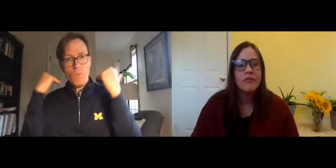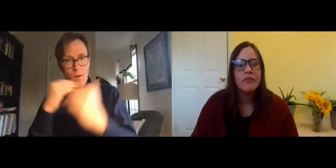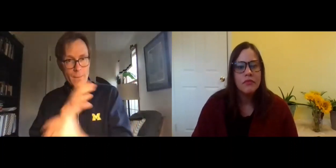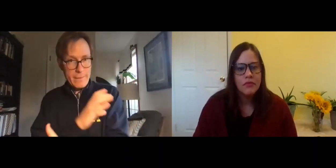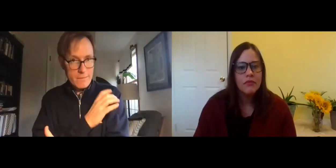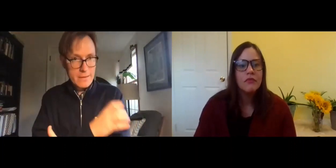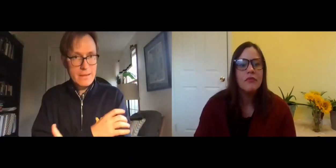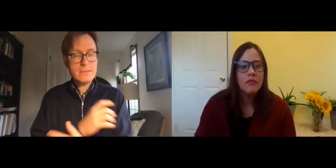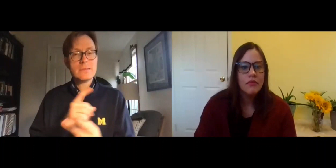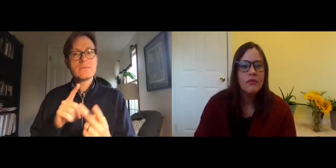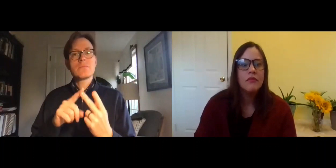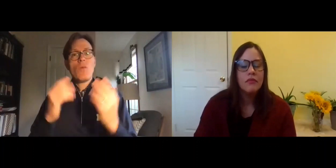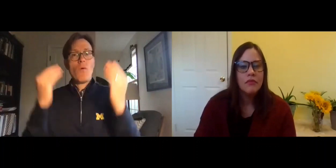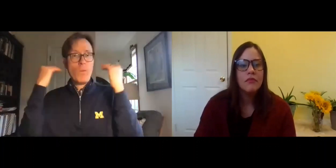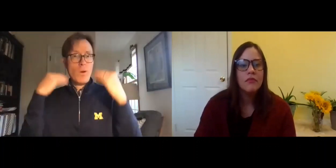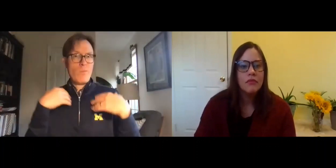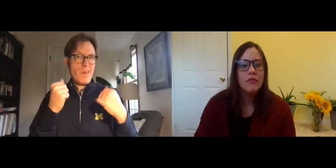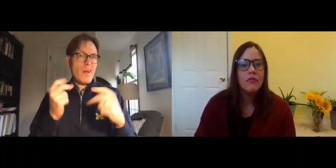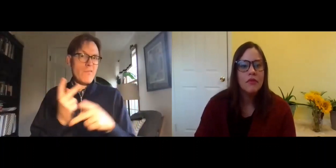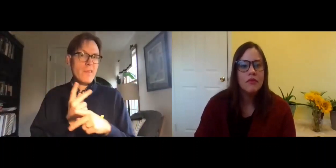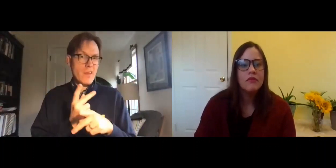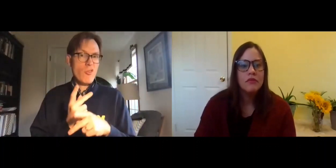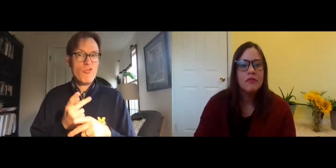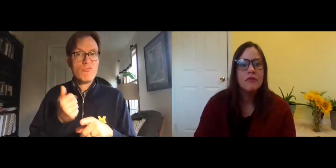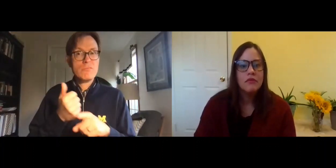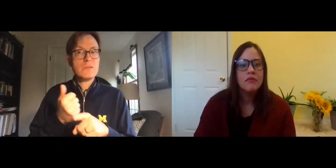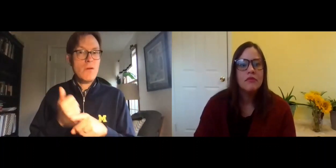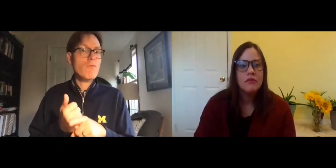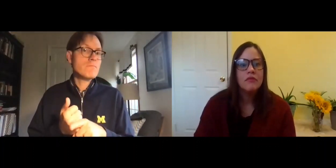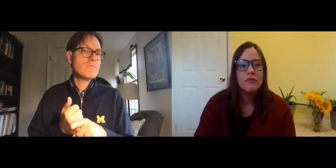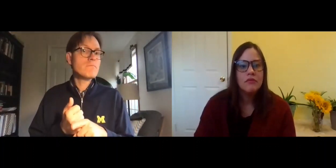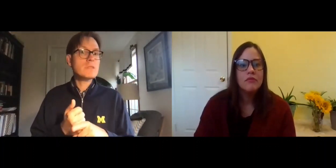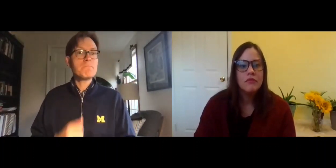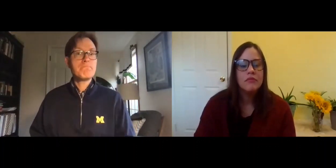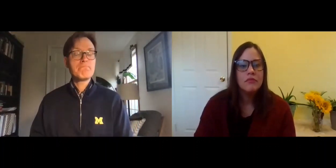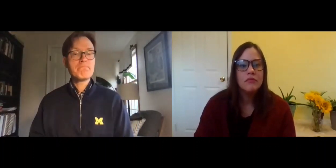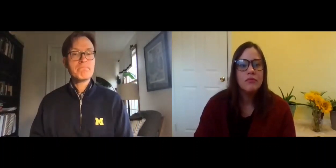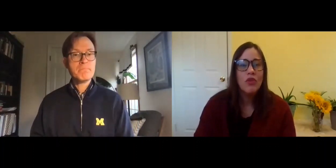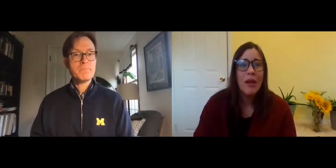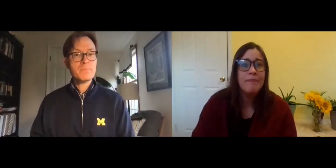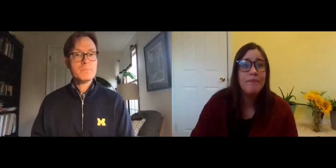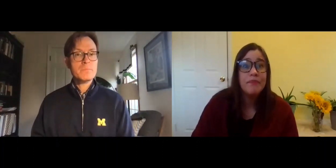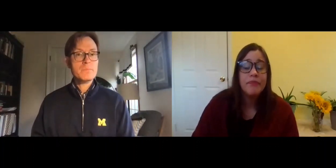We're trying to not overwhelm the hospitals, clinics and the healthcare workers themselves.